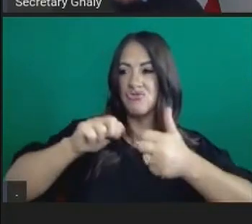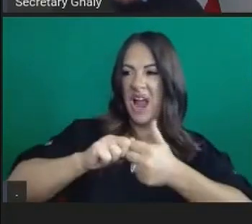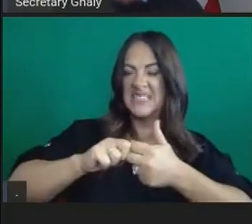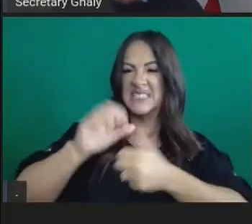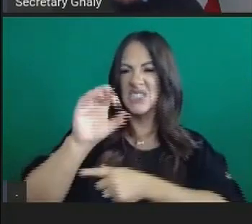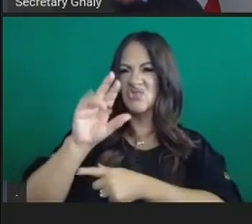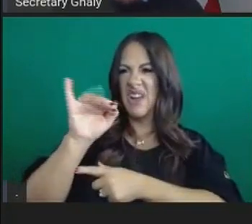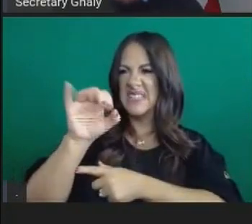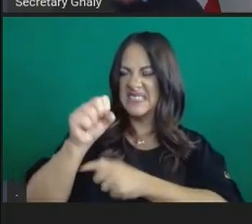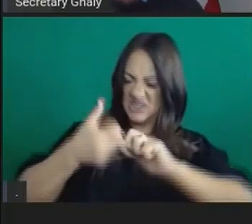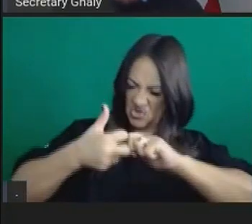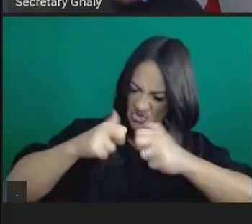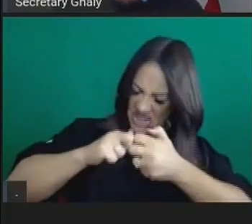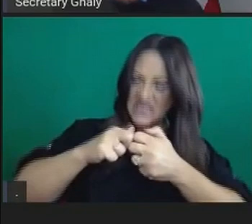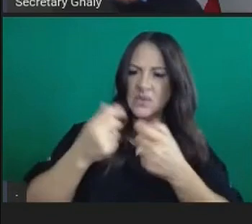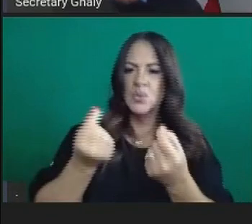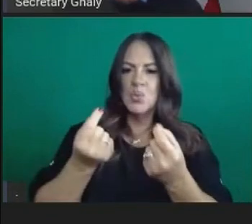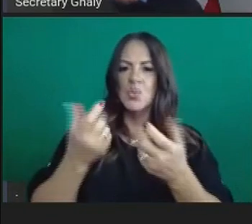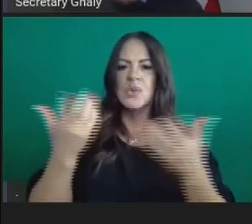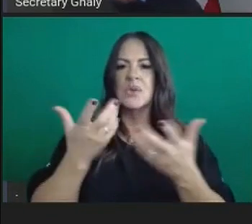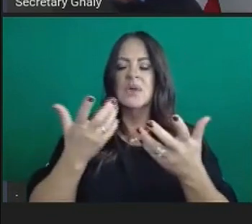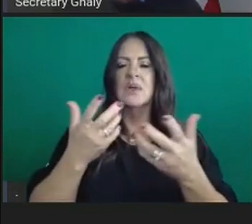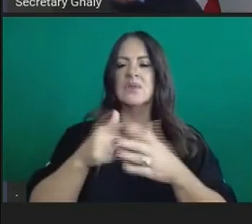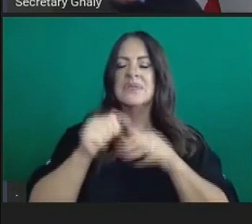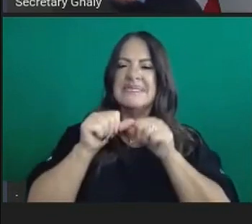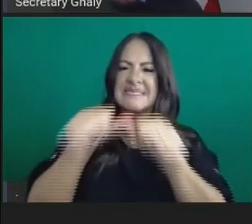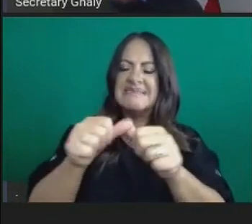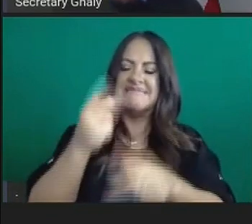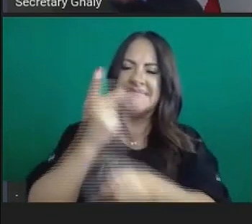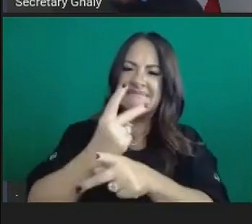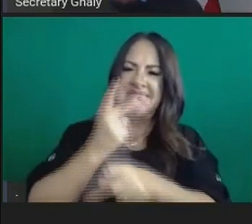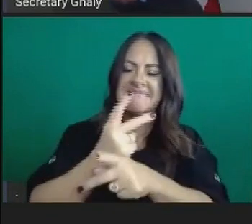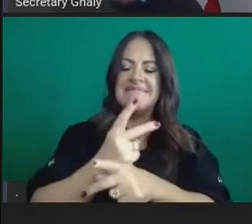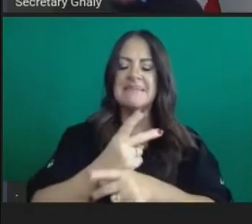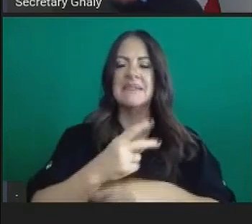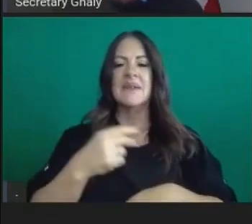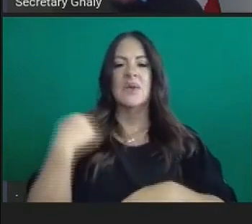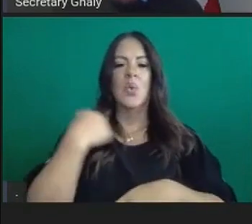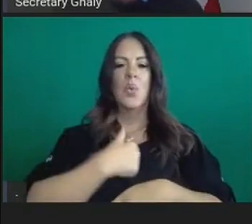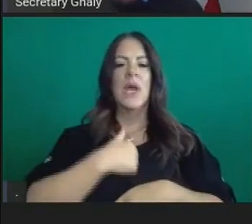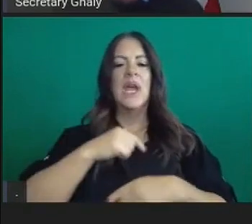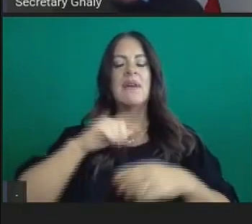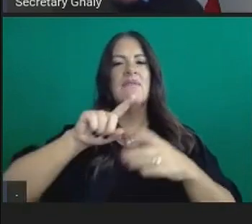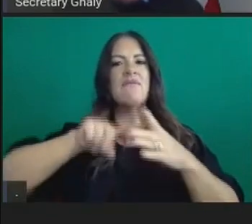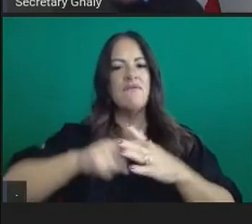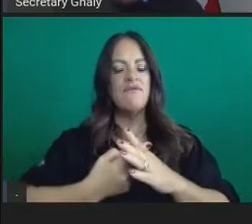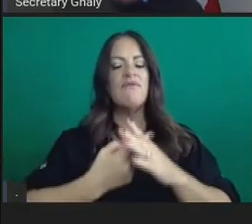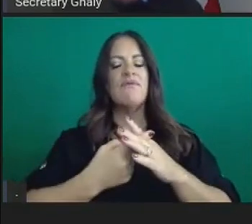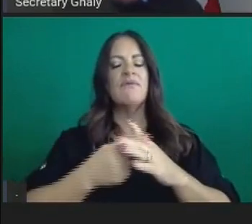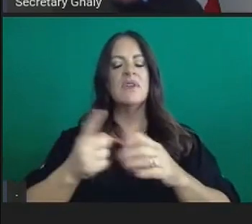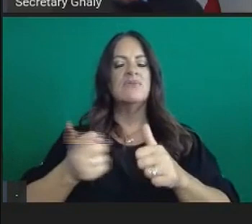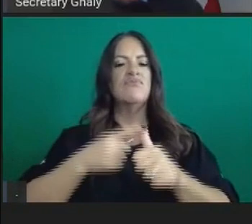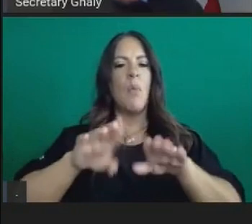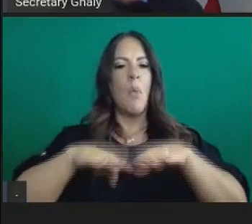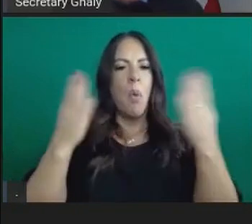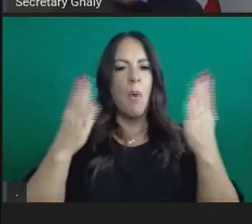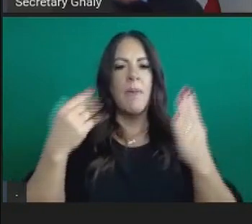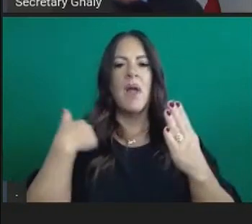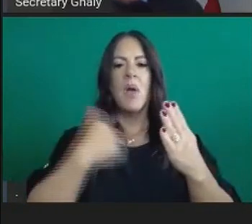I WANT TO SPEND A MOMENT DISCUSSING CRISIS CARE IN THIS CRISIS CARE AREA.